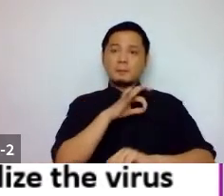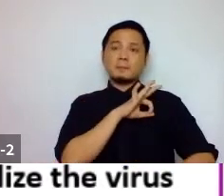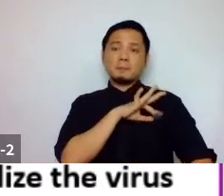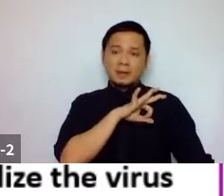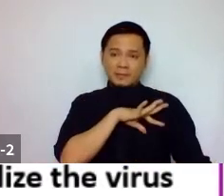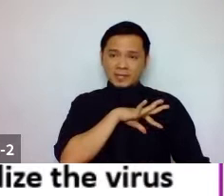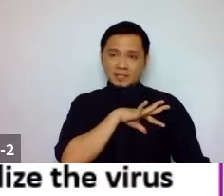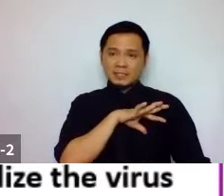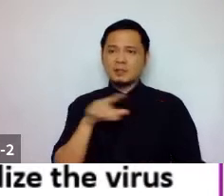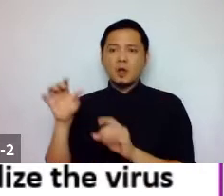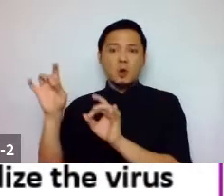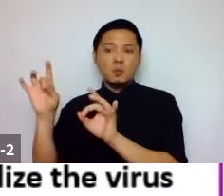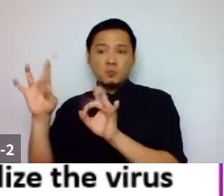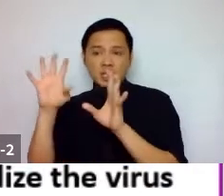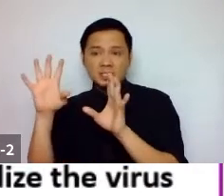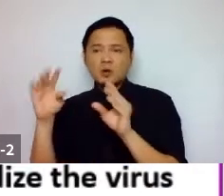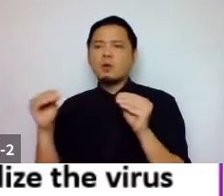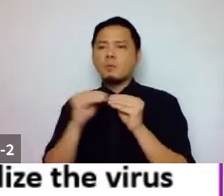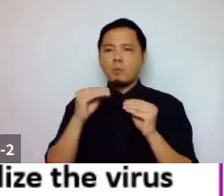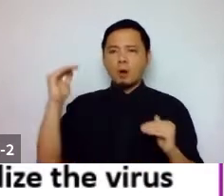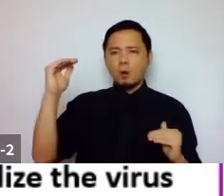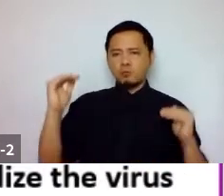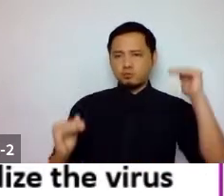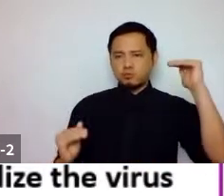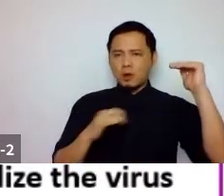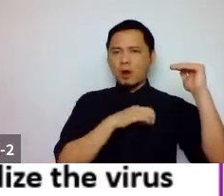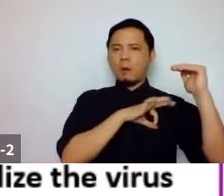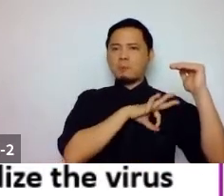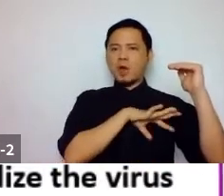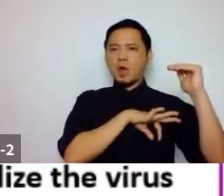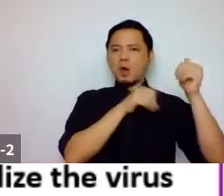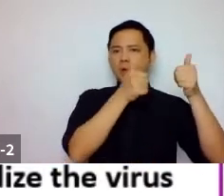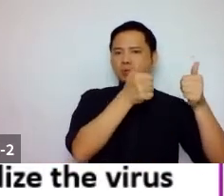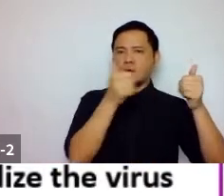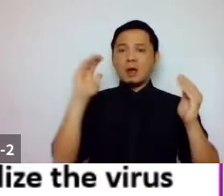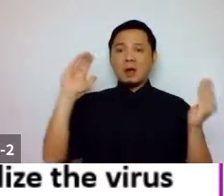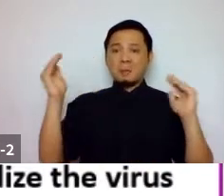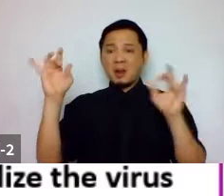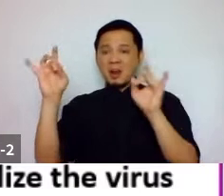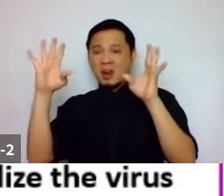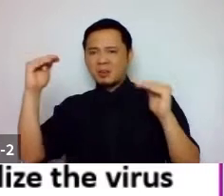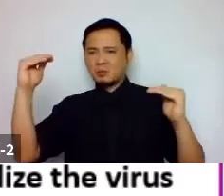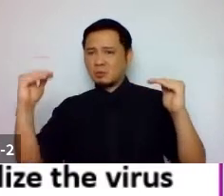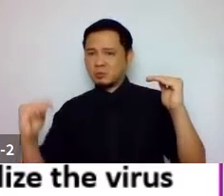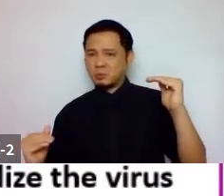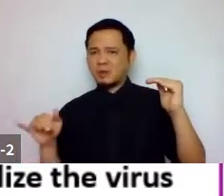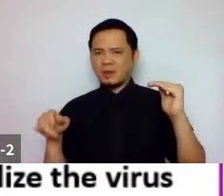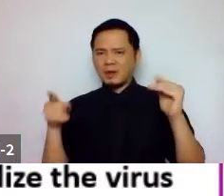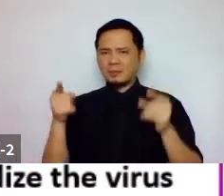There are more benefits than these local or systemic side effects. Now let’s go to the right.